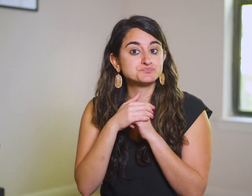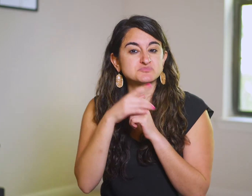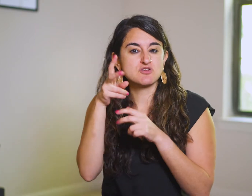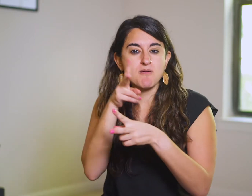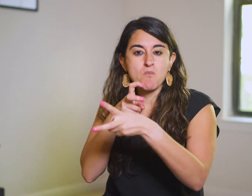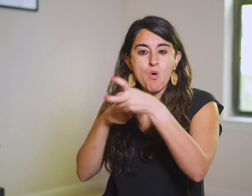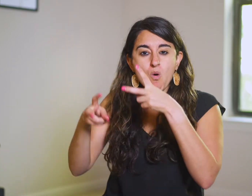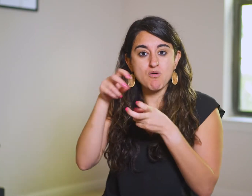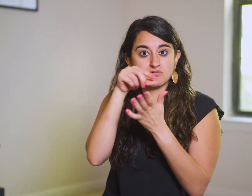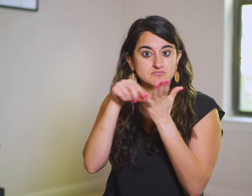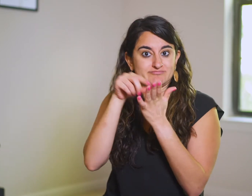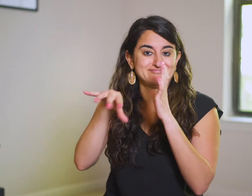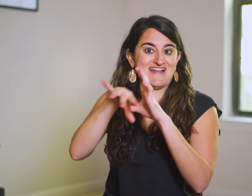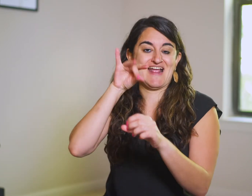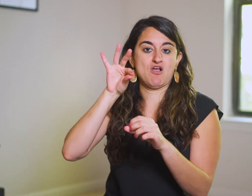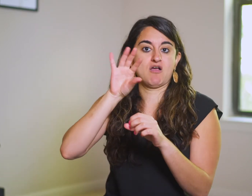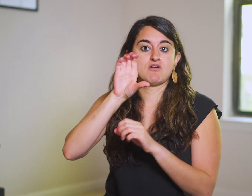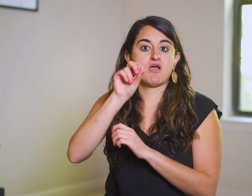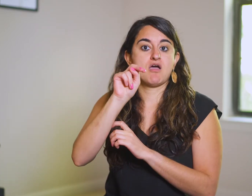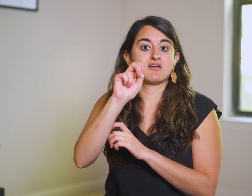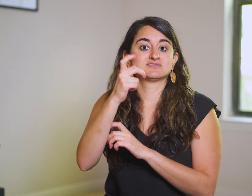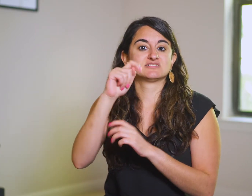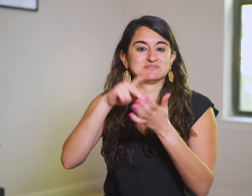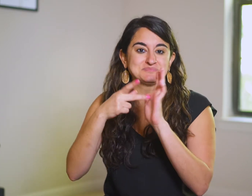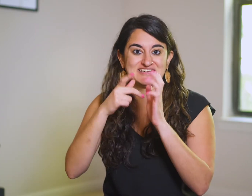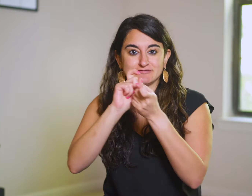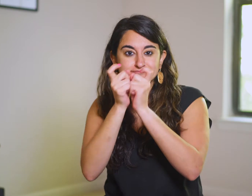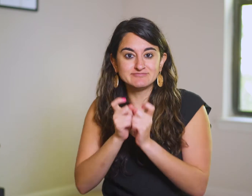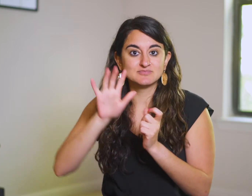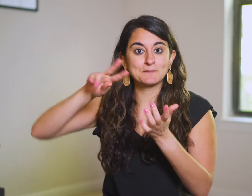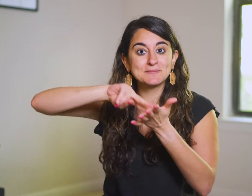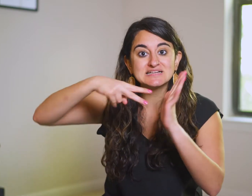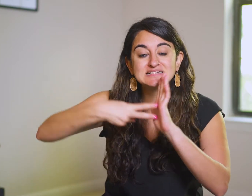He pulls verses out of context, shifting their meaning,